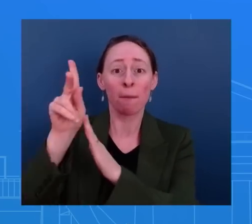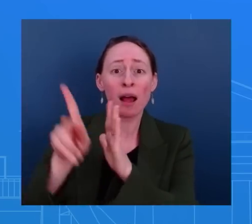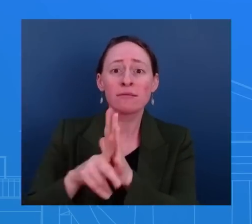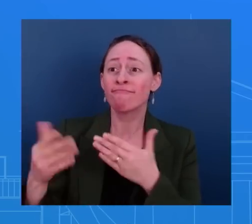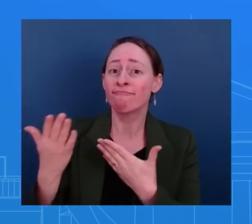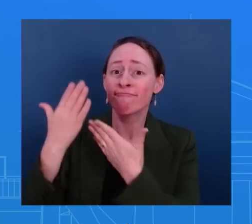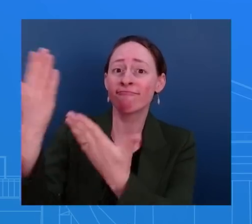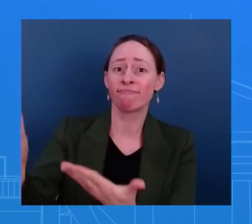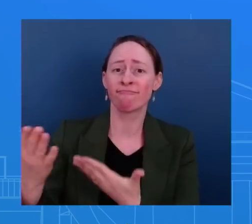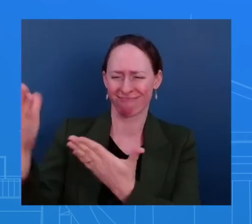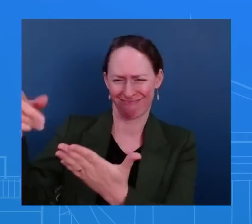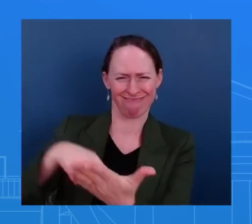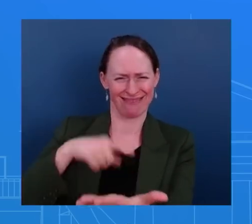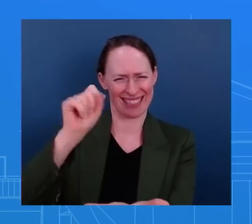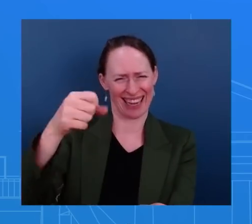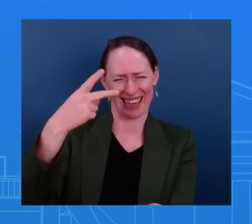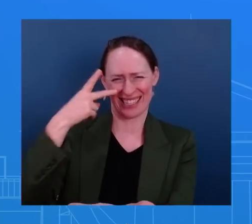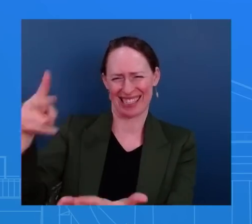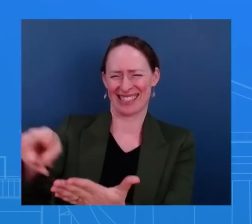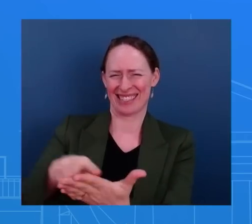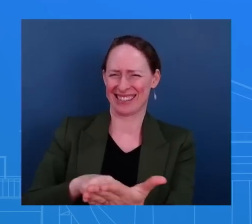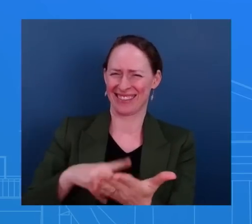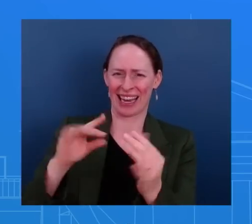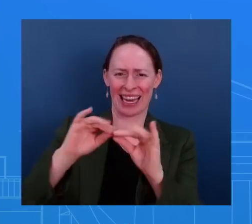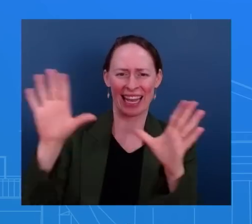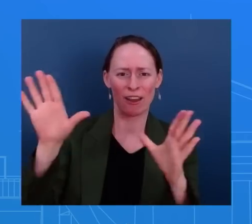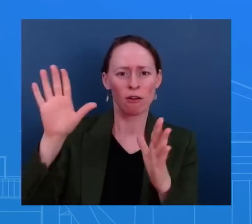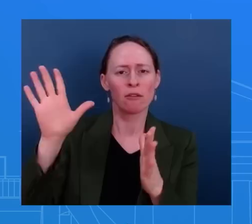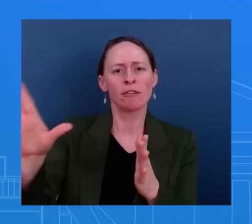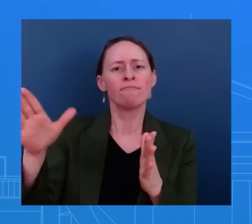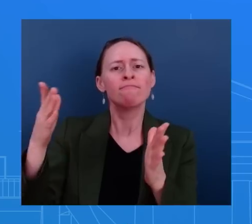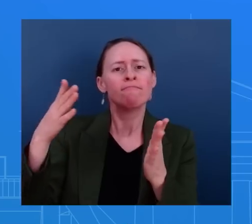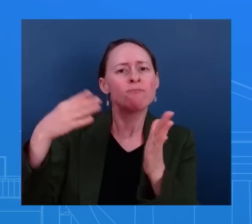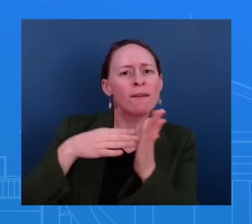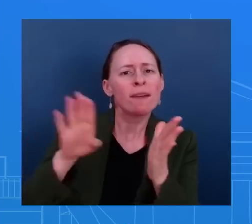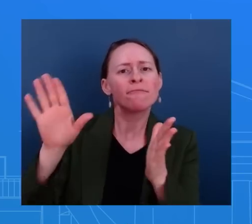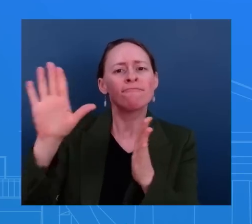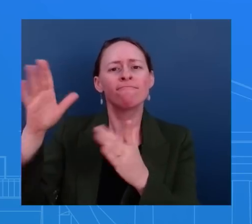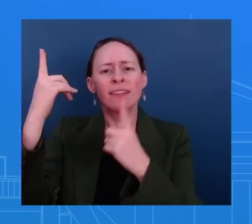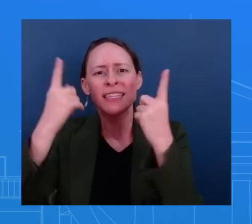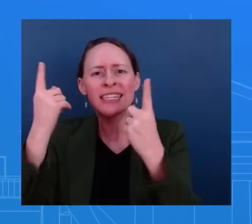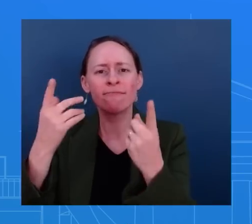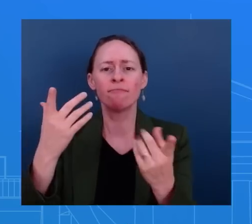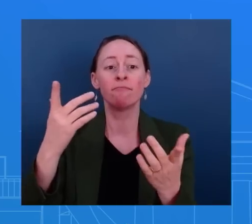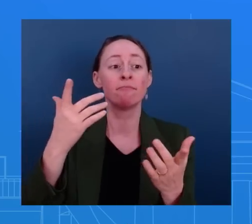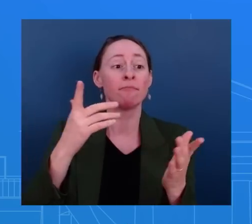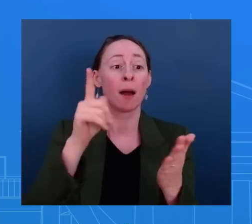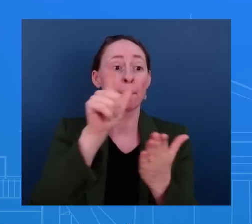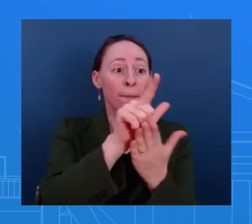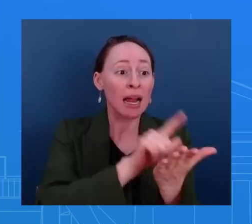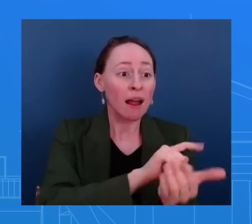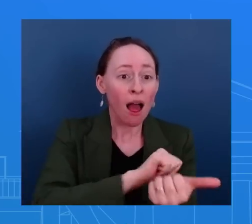historic pieces of legislation that are obviously now laws -- are helping middle-class workers, are helping people --